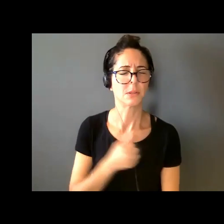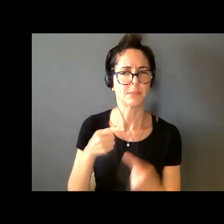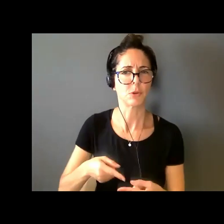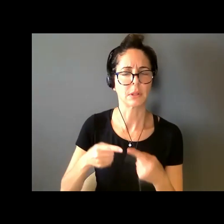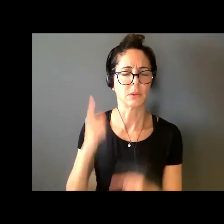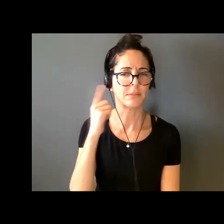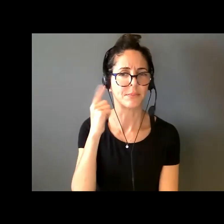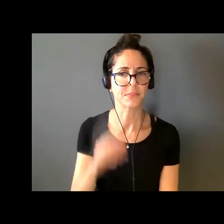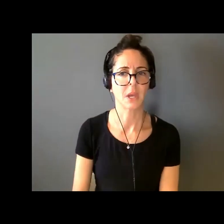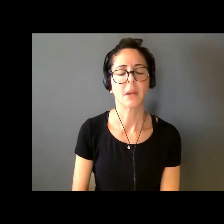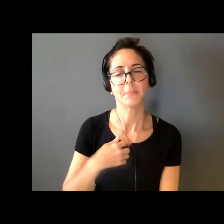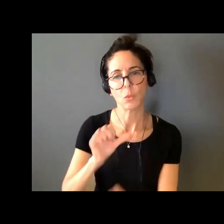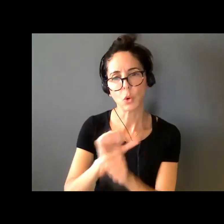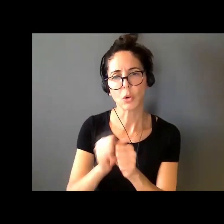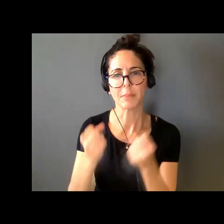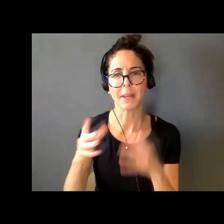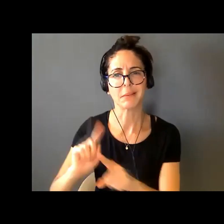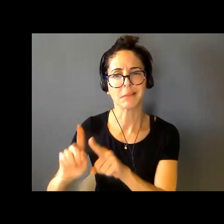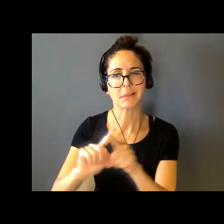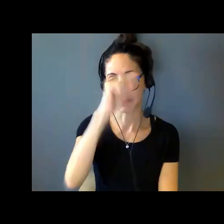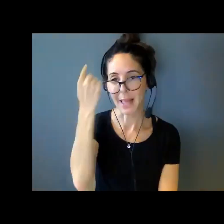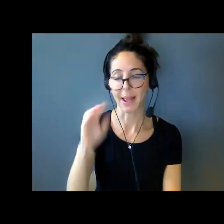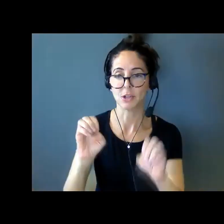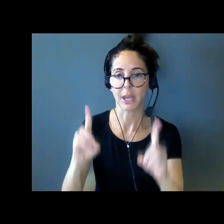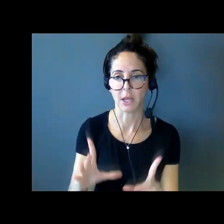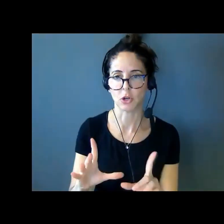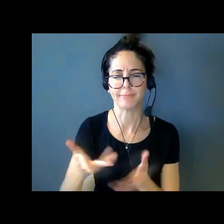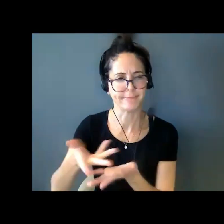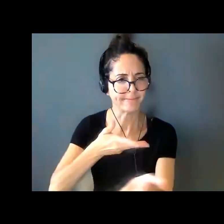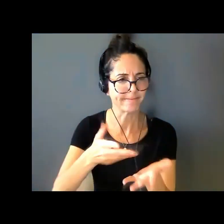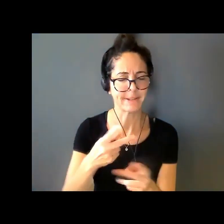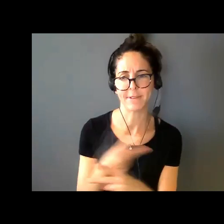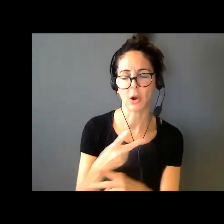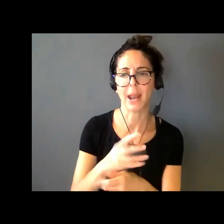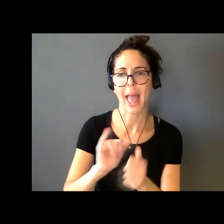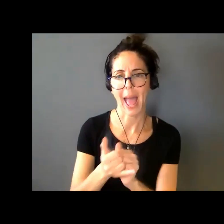educators in Canada to rethink how we support and a decolonize curriculum,